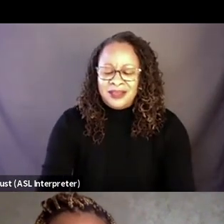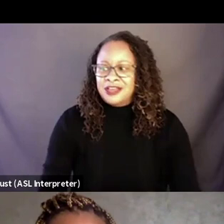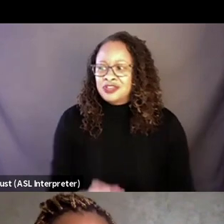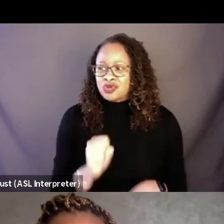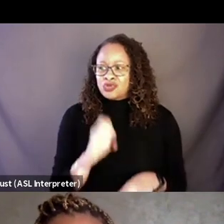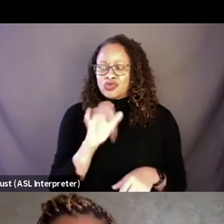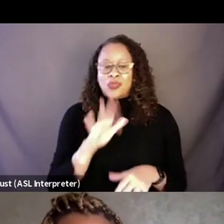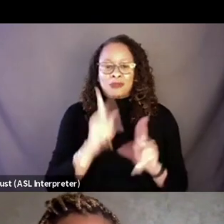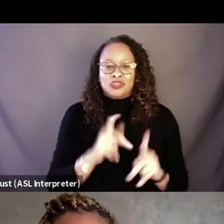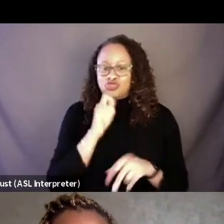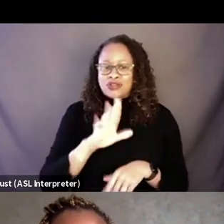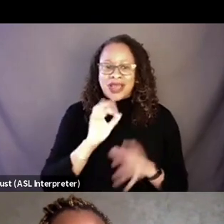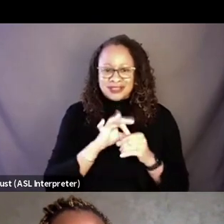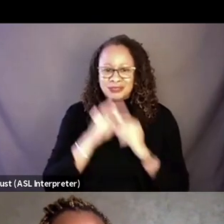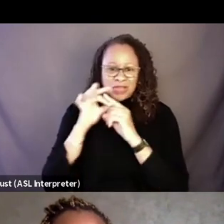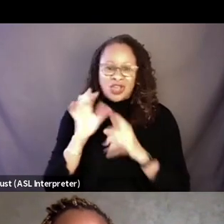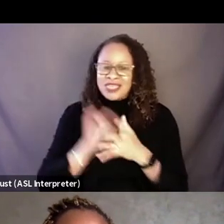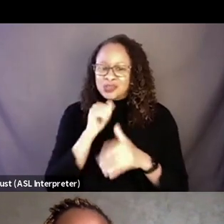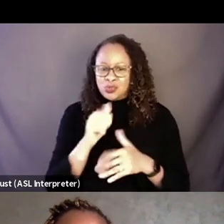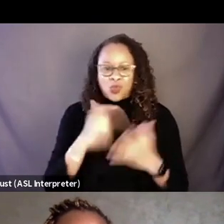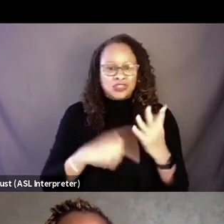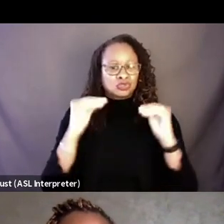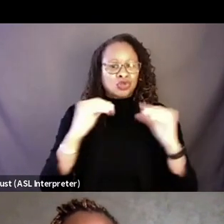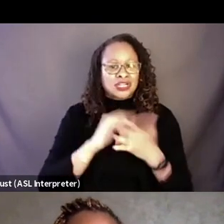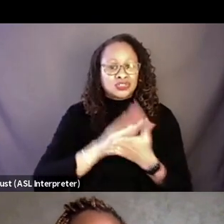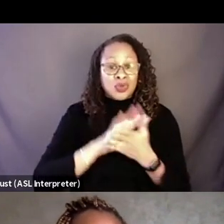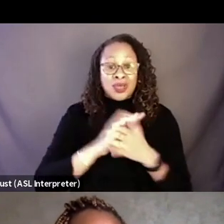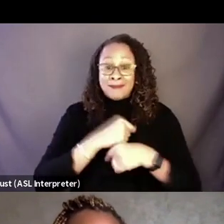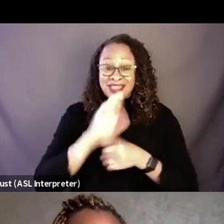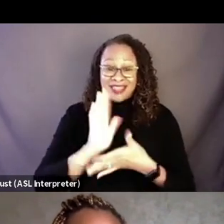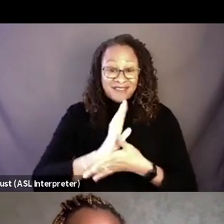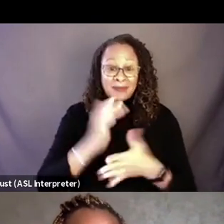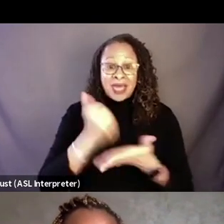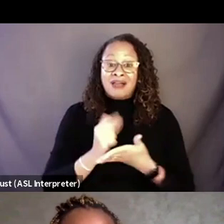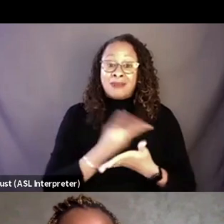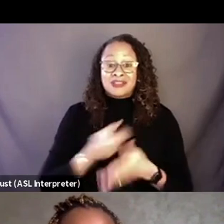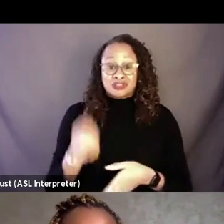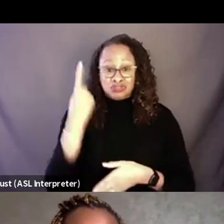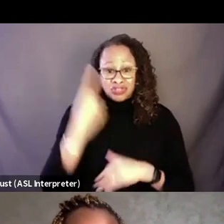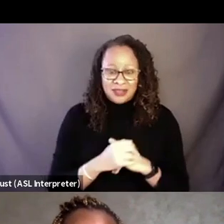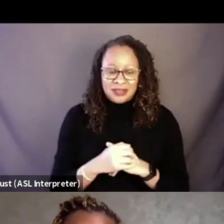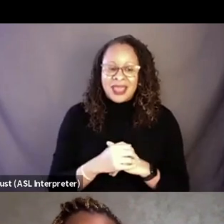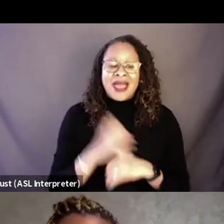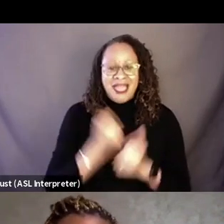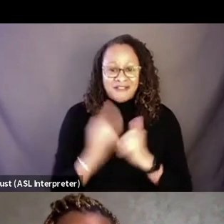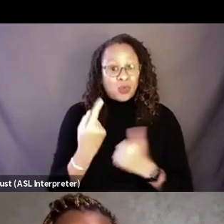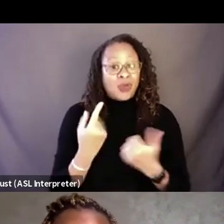I think that's what we were taught in school. And making this film like helped us understand that everyone's story is valid.